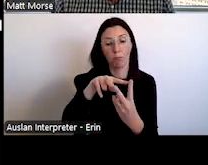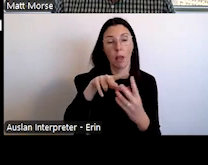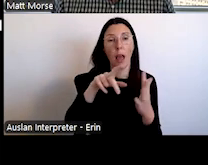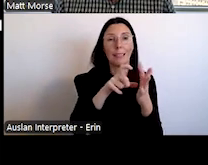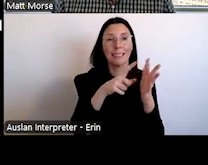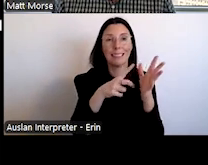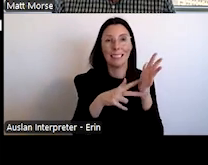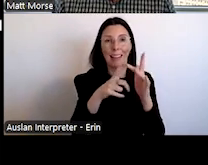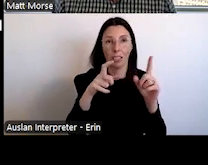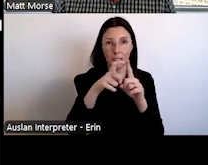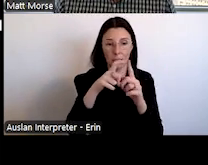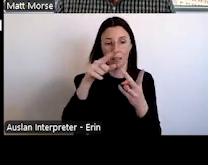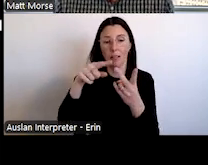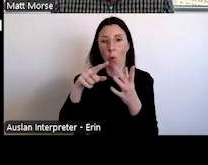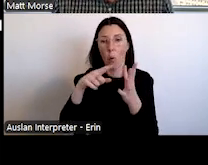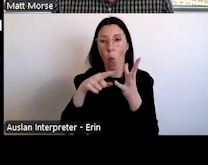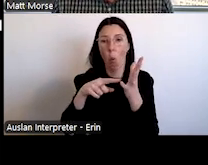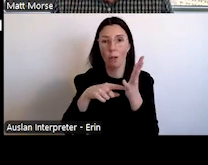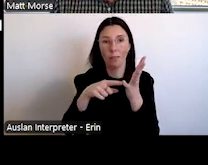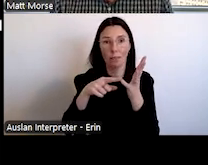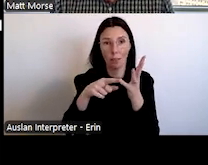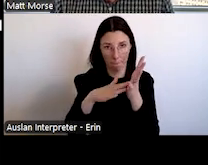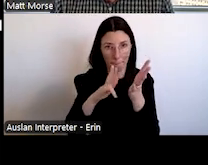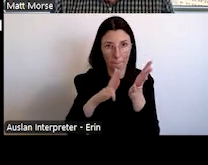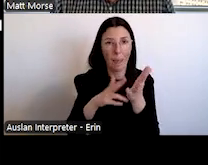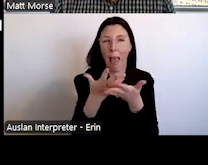about how they approach their Plus1 fundraising